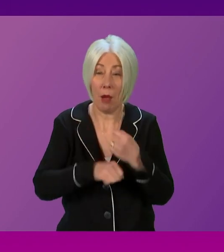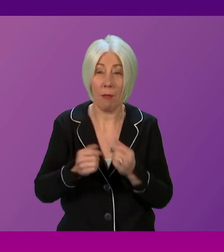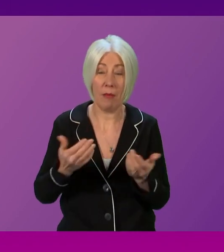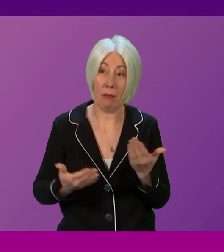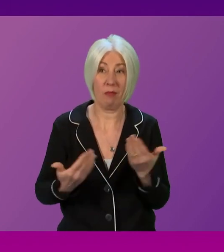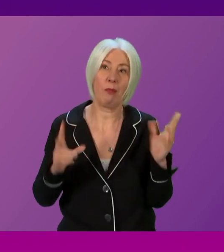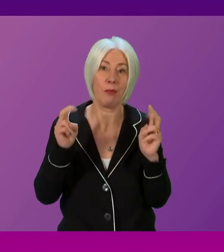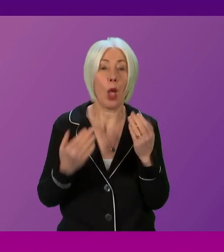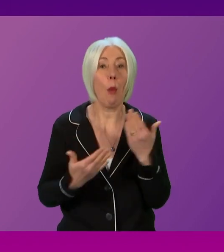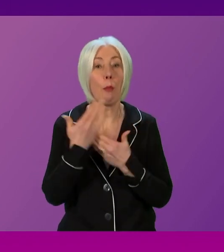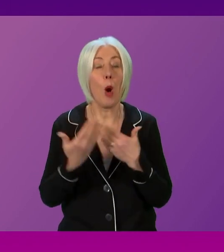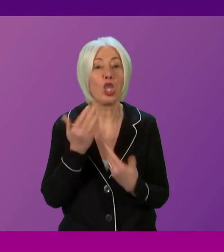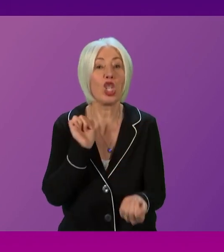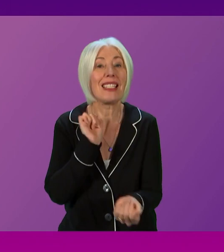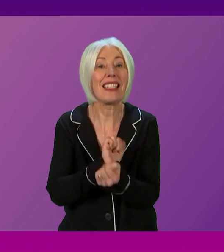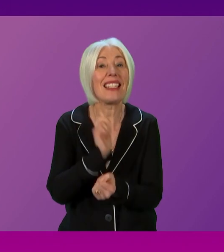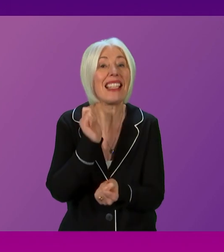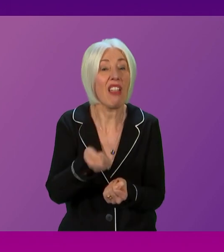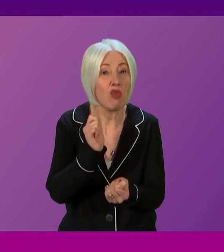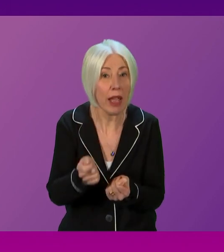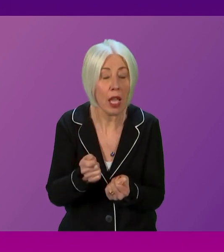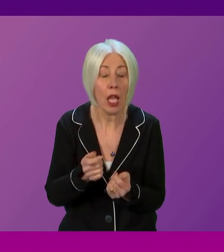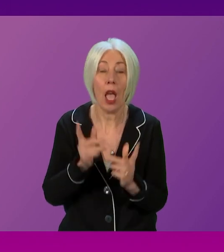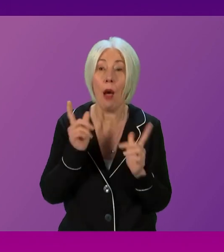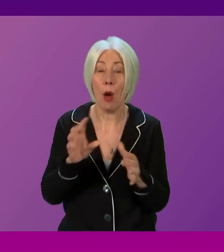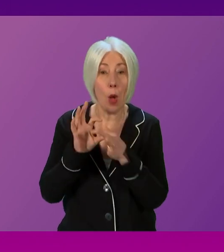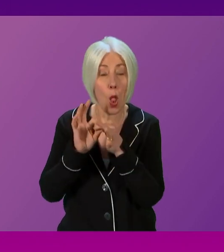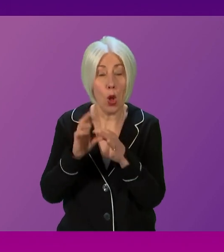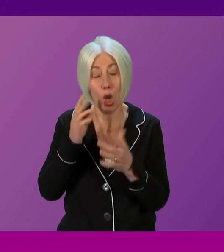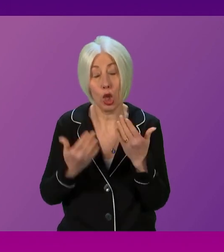In Scotland, the ending destitution together strategy seeks to ensure that those who have no